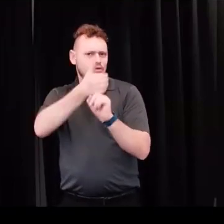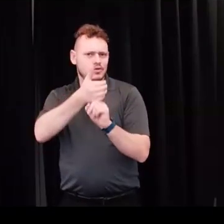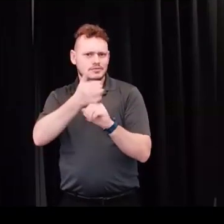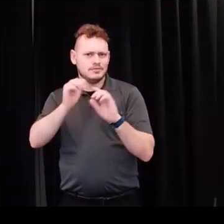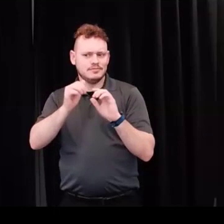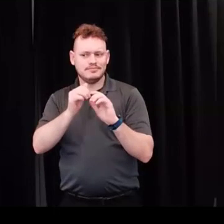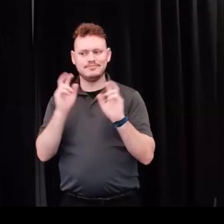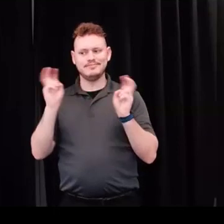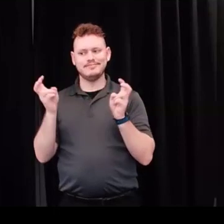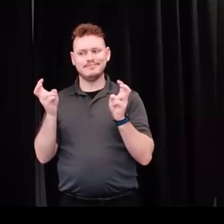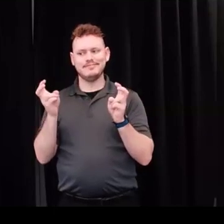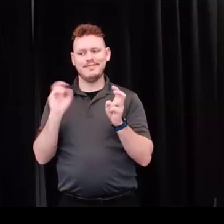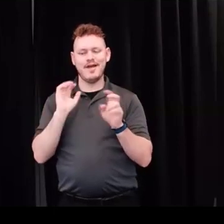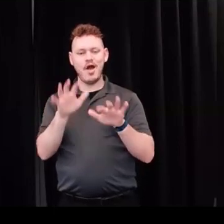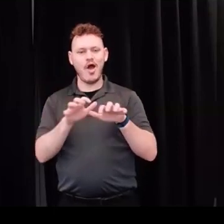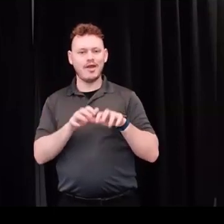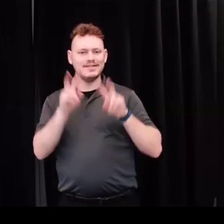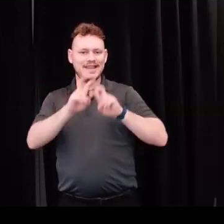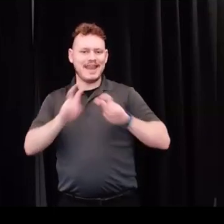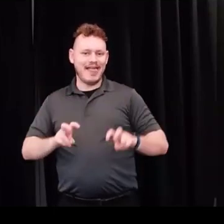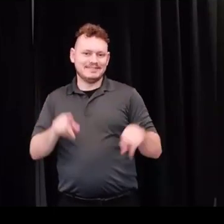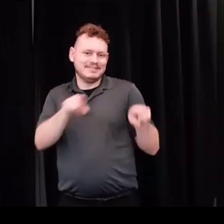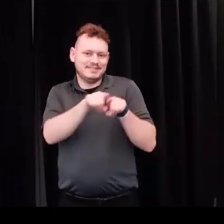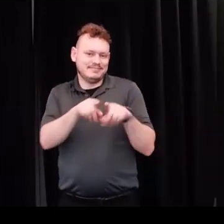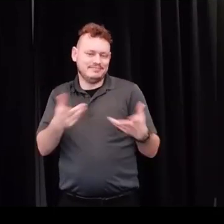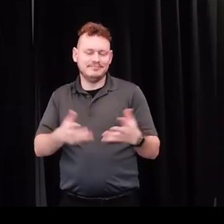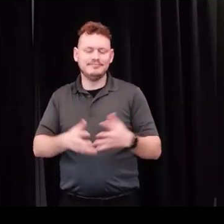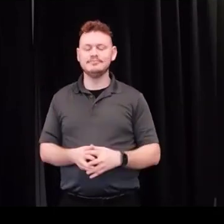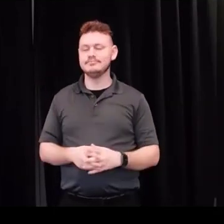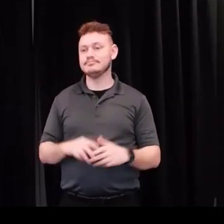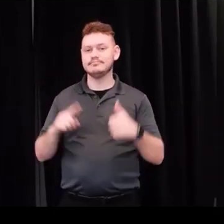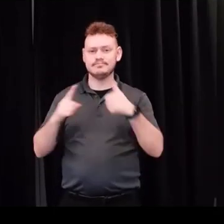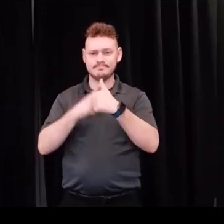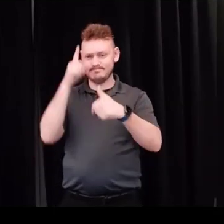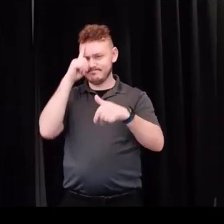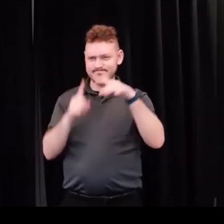as our audience analysis. So, the first thing that we're going to think about is, "What does